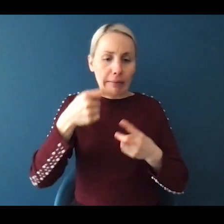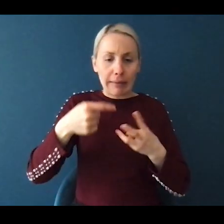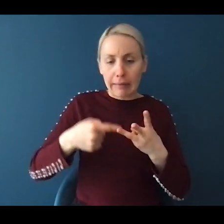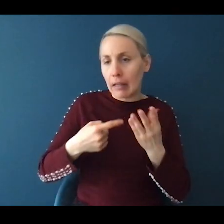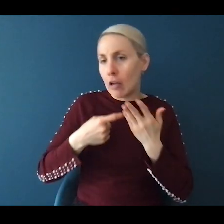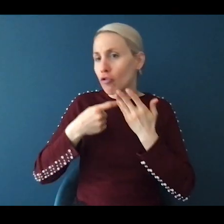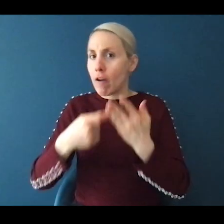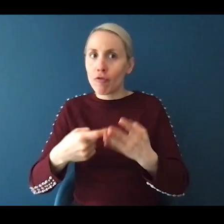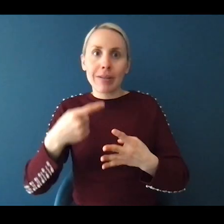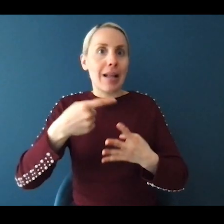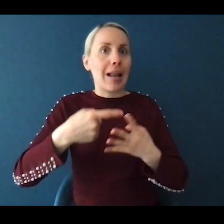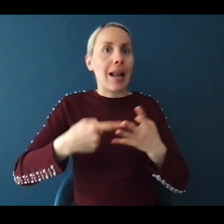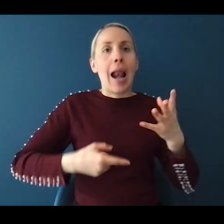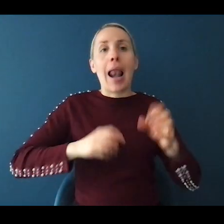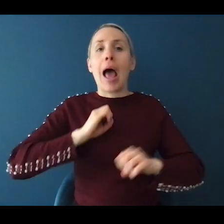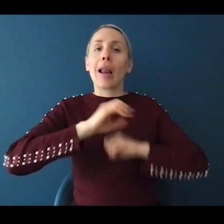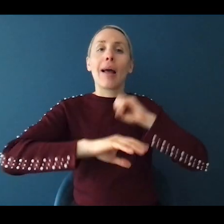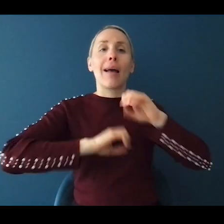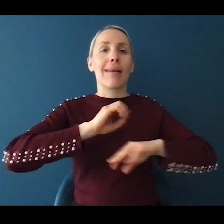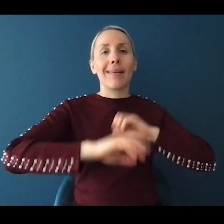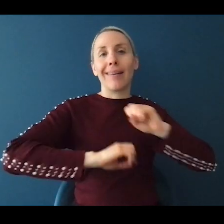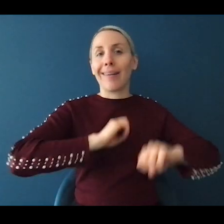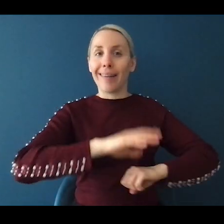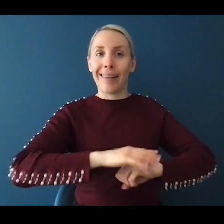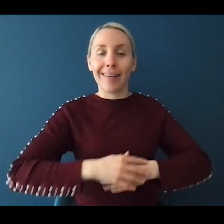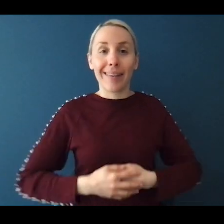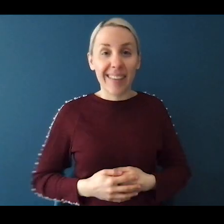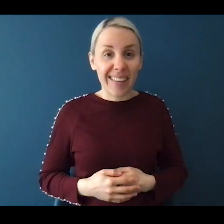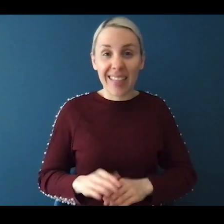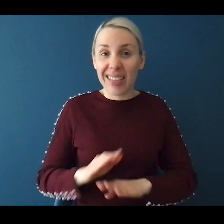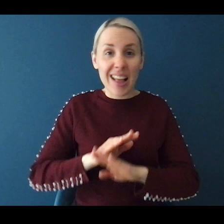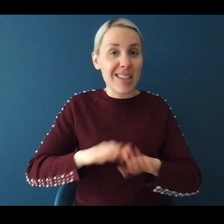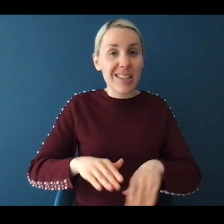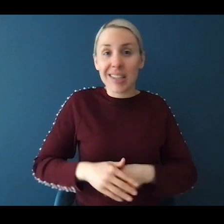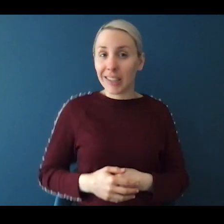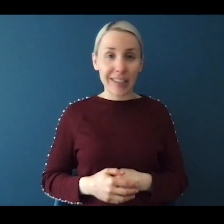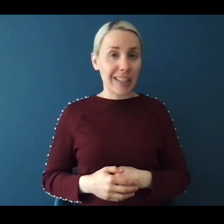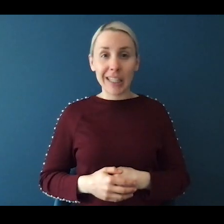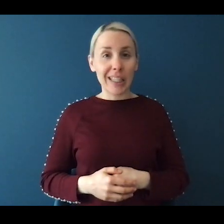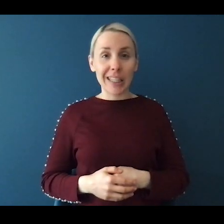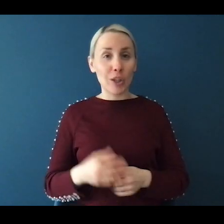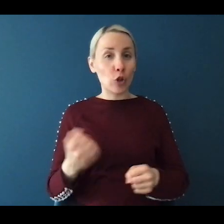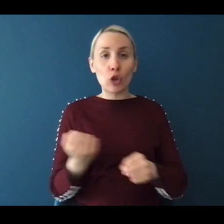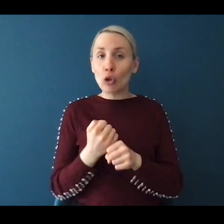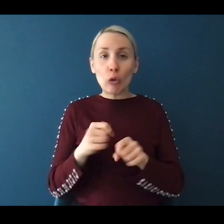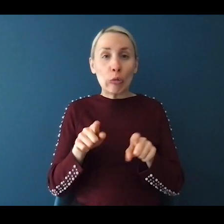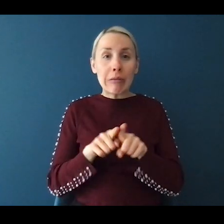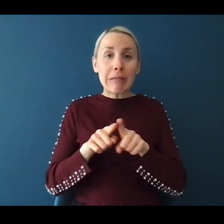and the references and that that that's all you need to do at the interview really and